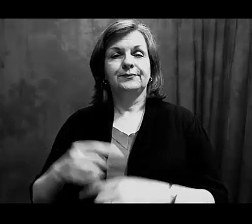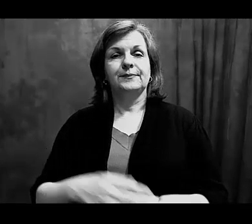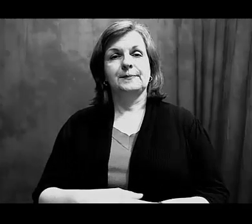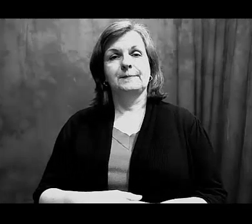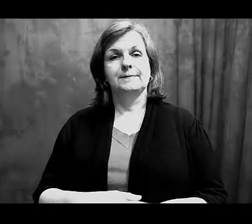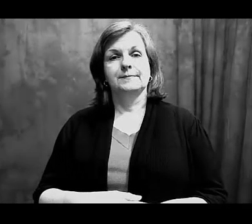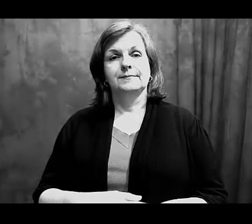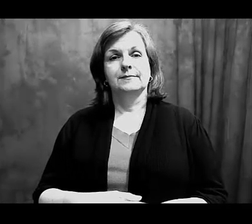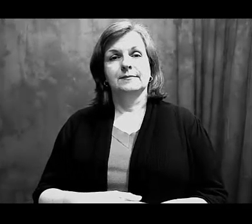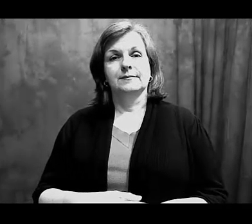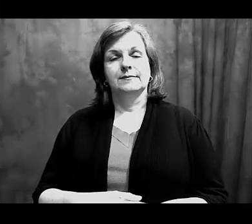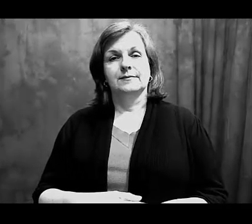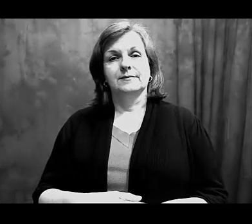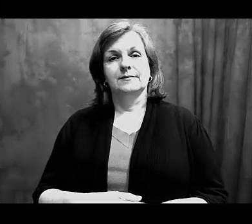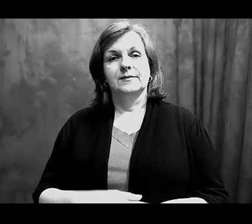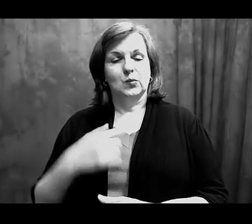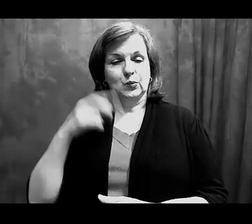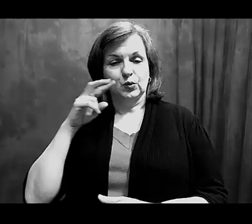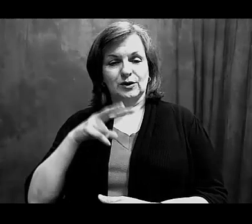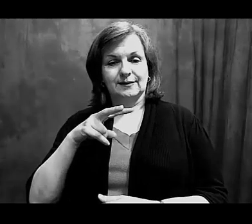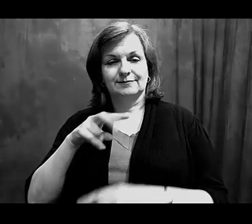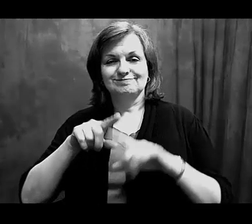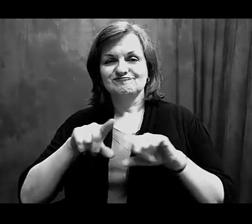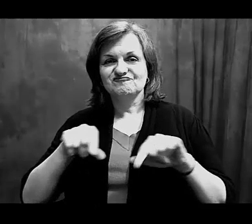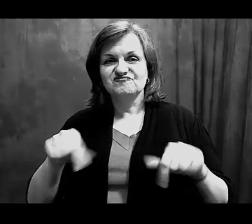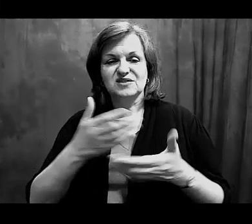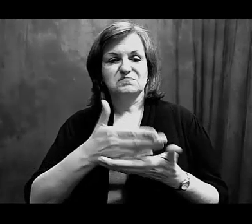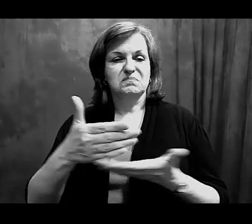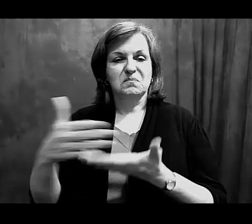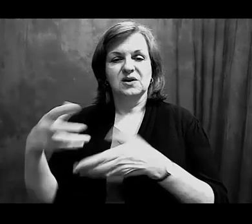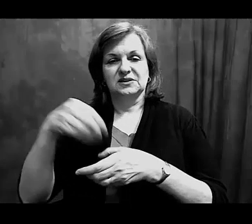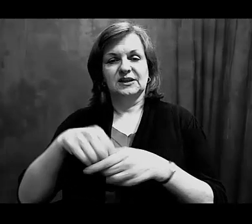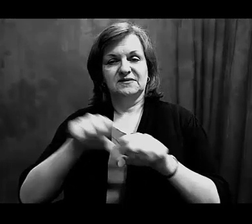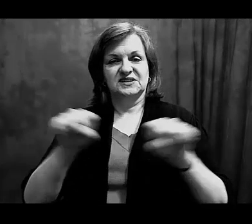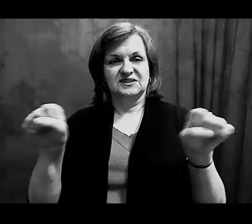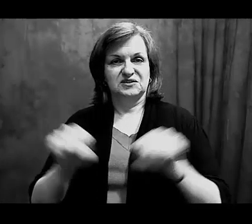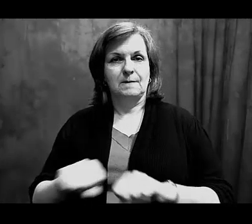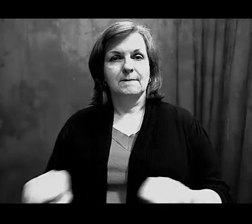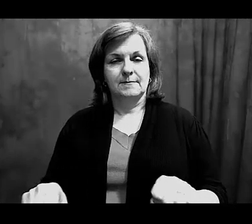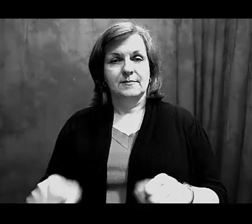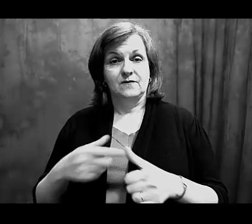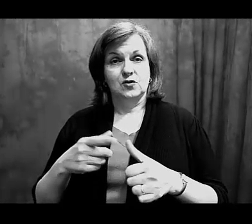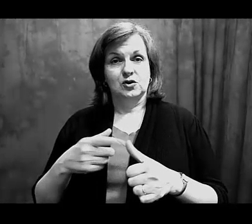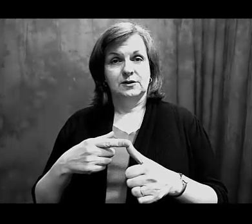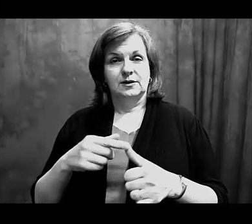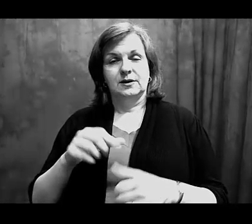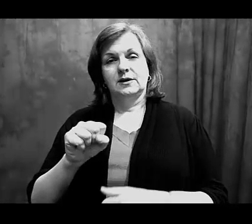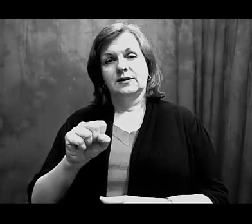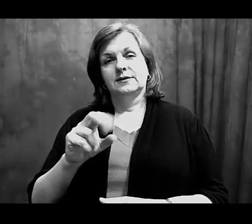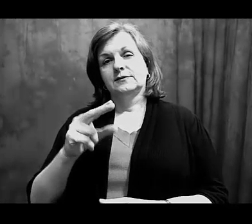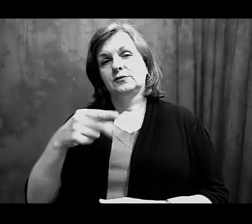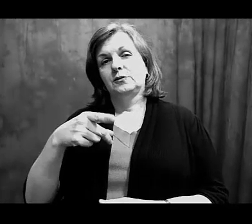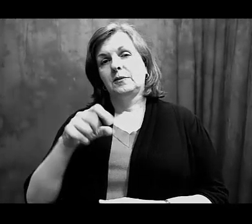to look at a number of different components to the system that you need to consider